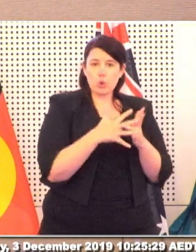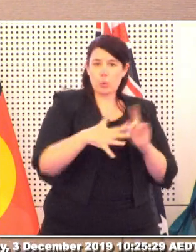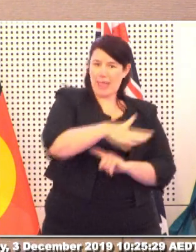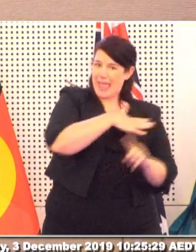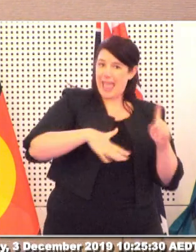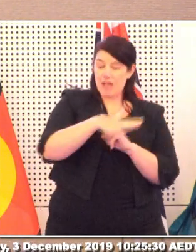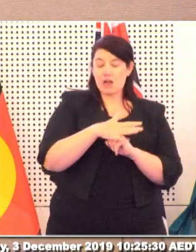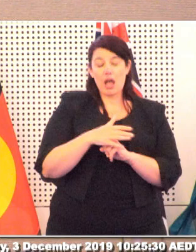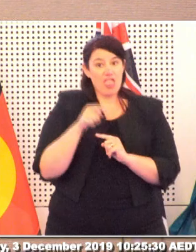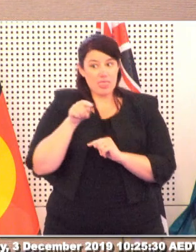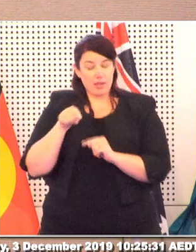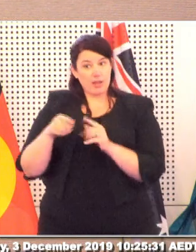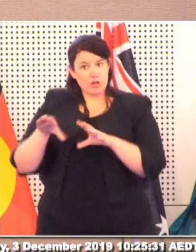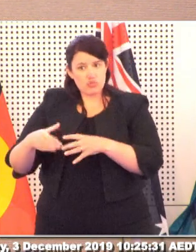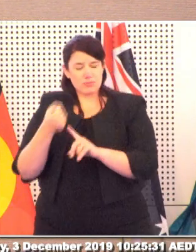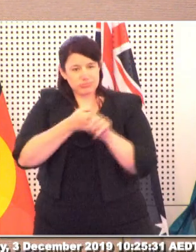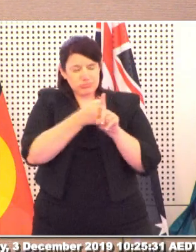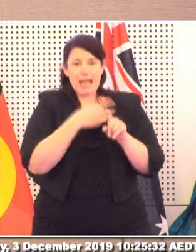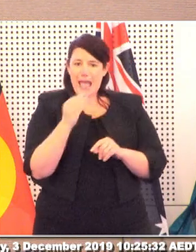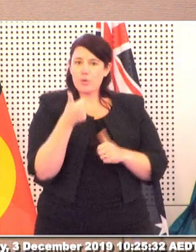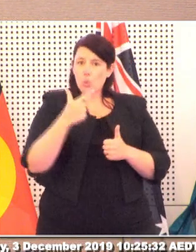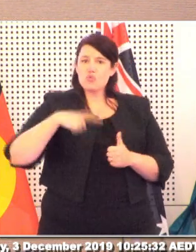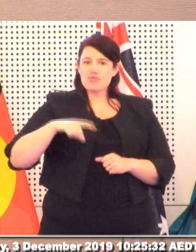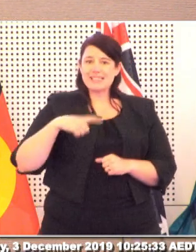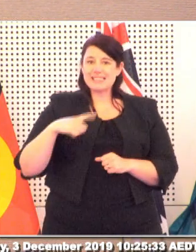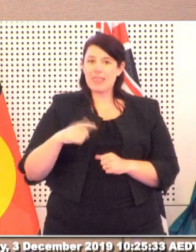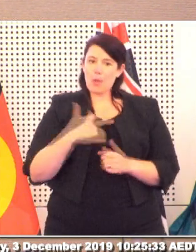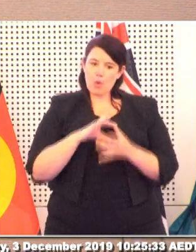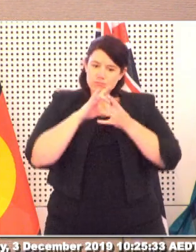Some of them to keep the connection to the area where they lived for a long time, to